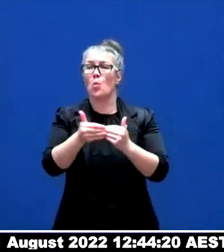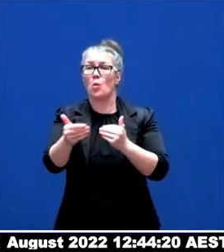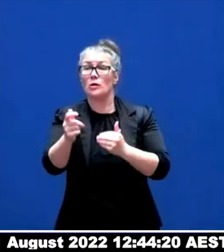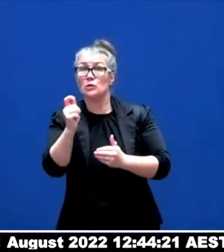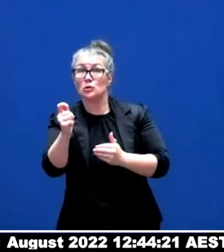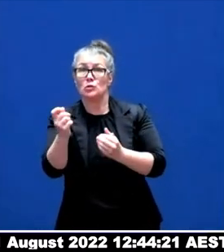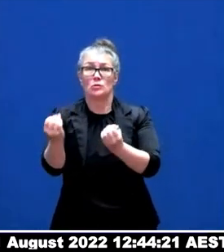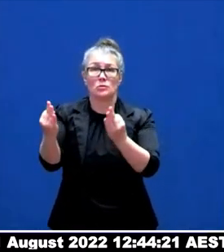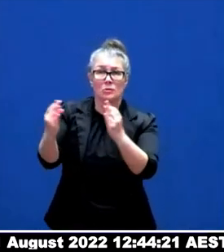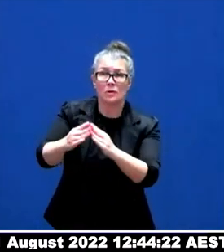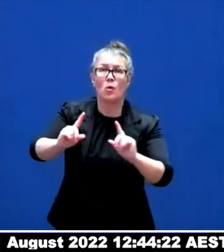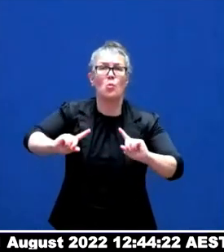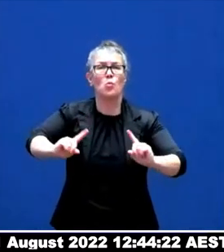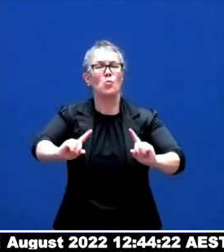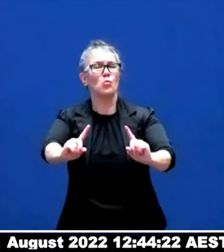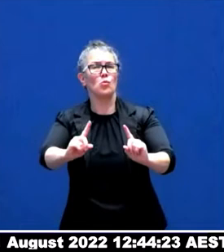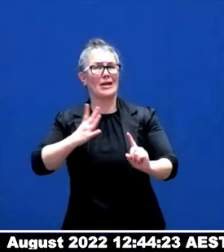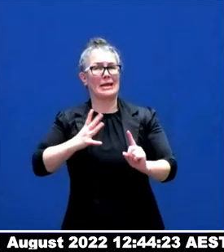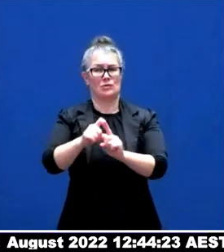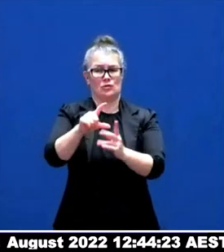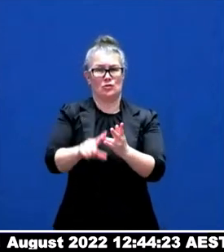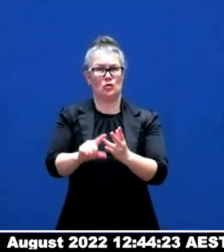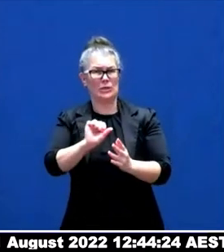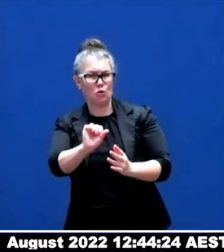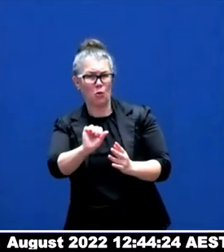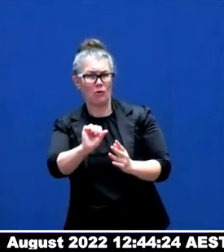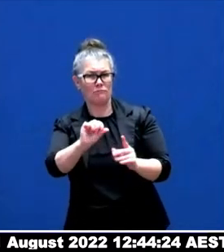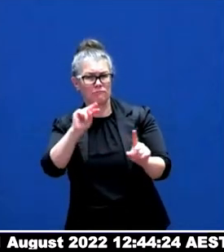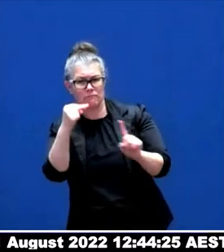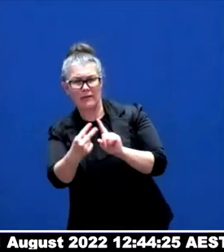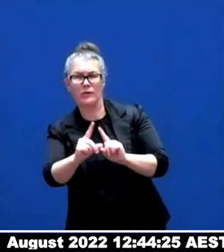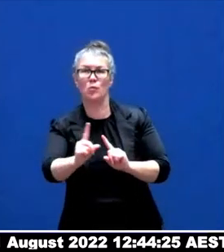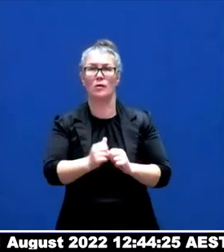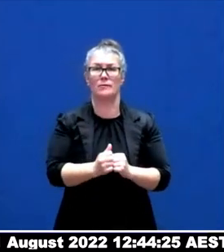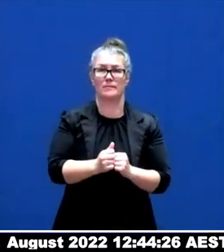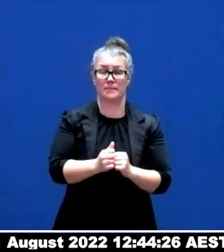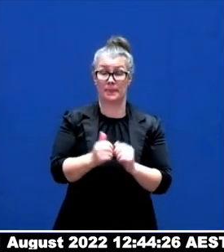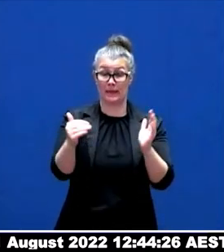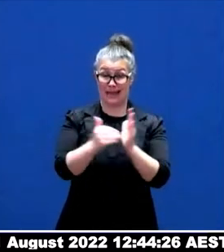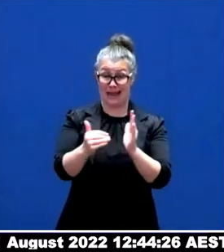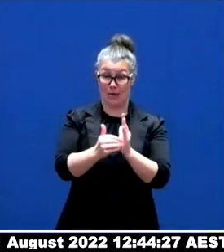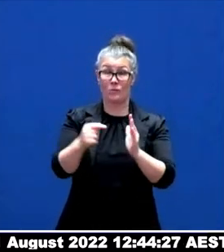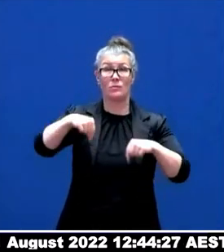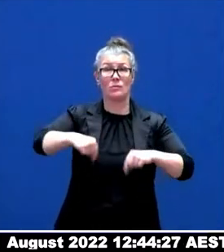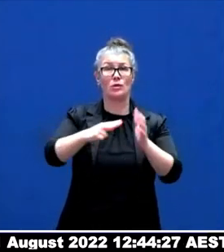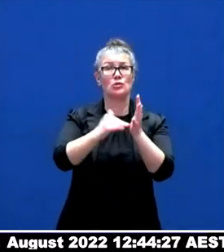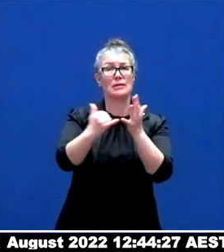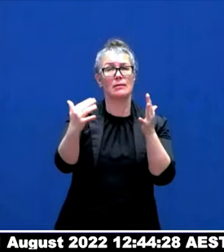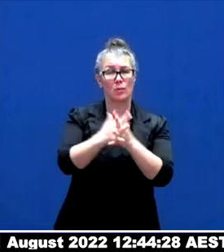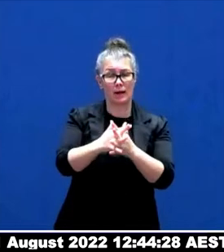So in terms of current investment in New South Wales, so this financial year,